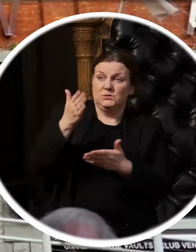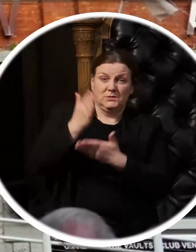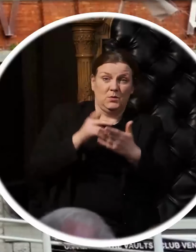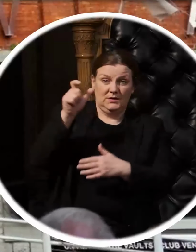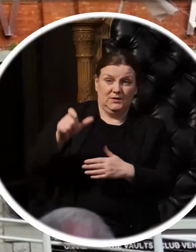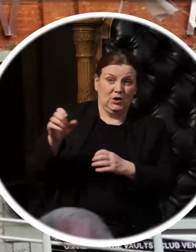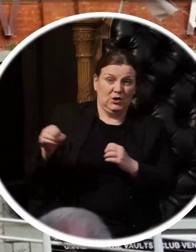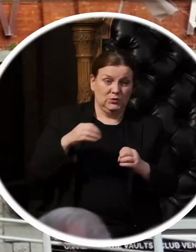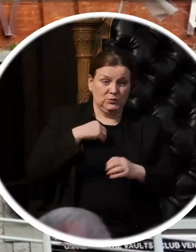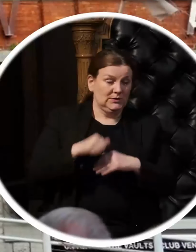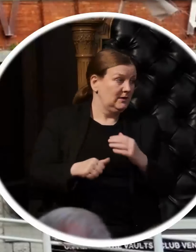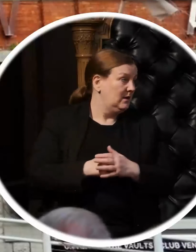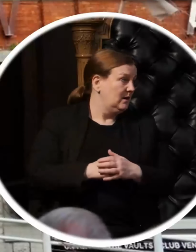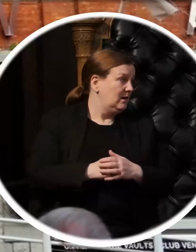I was actually, this is blowing my own trumpet,